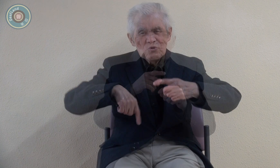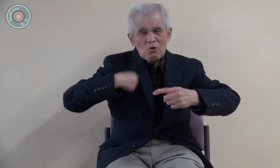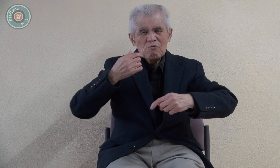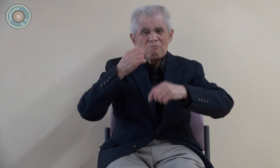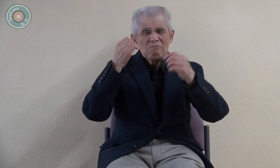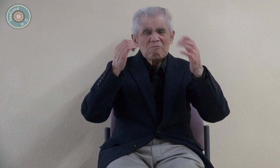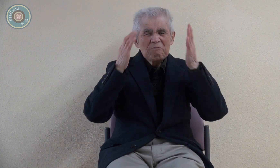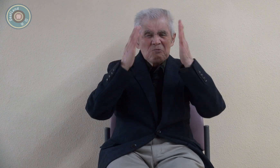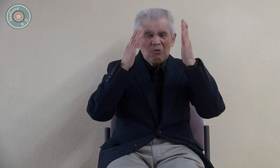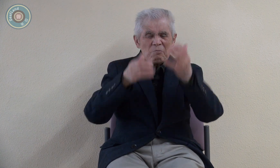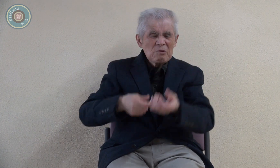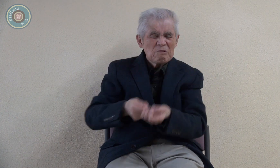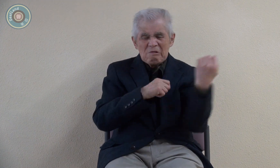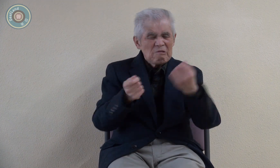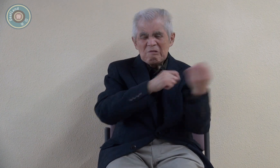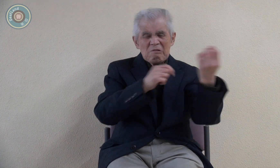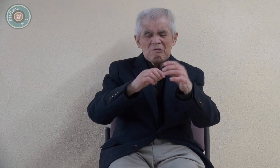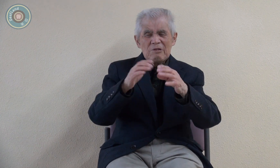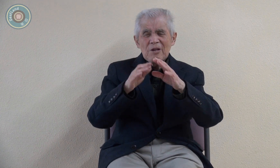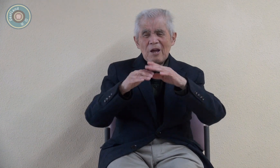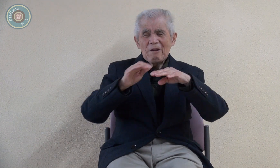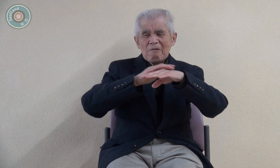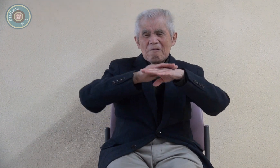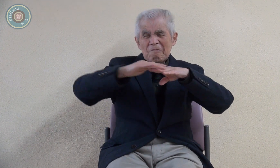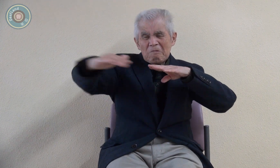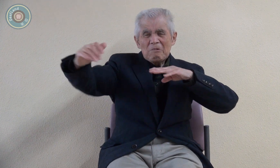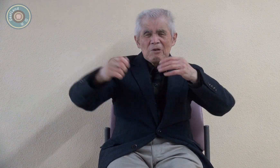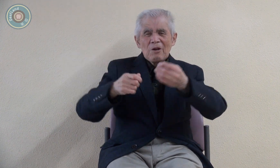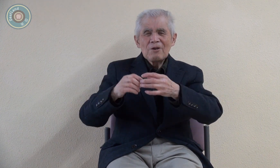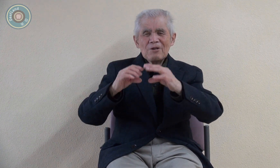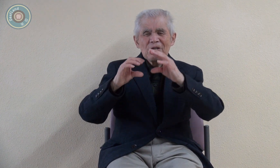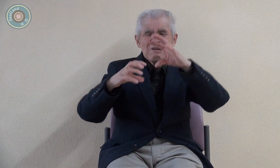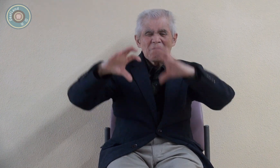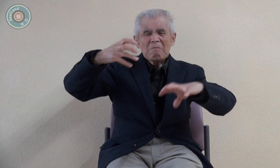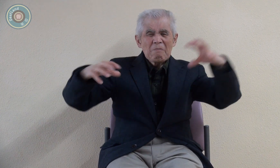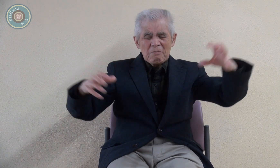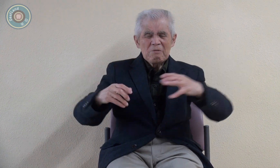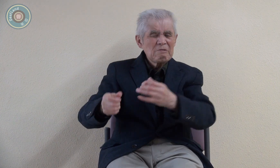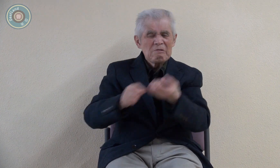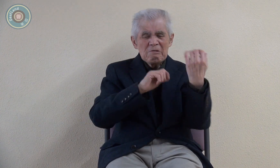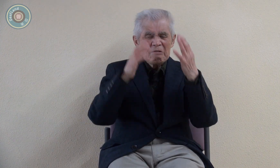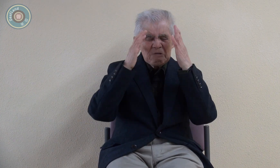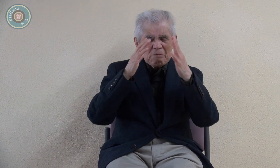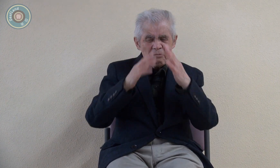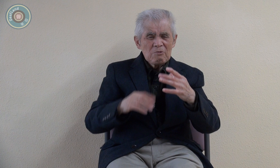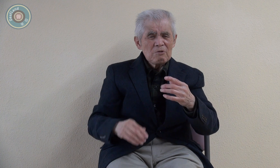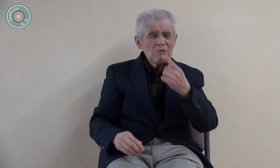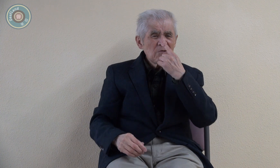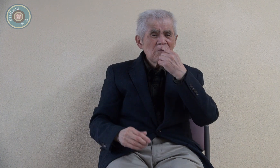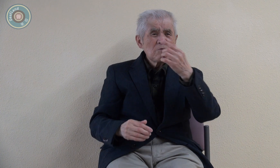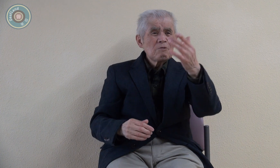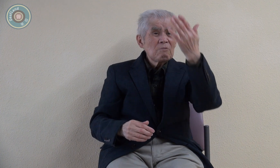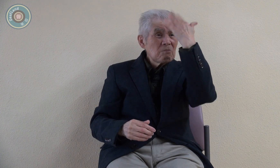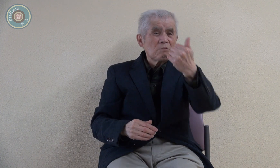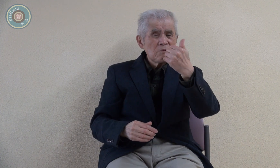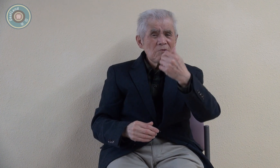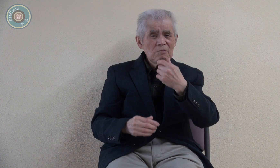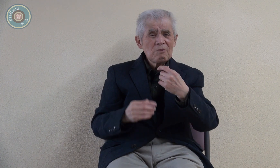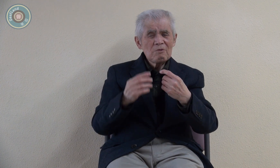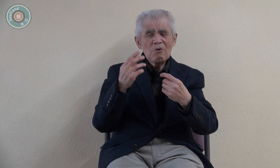My father started to clean up the collapsed house in Kokutaiji We were called in